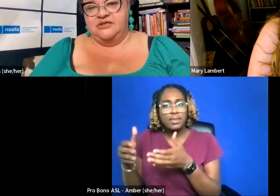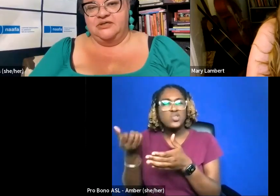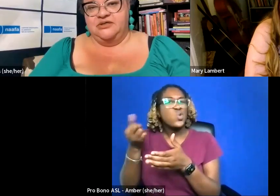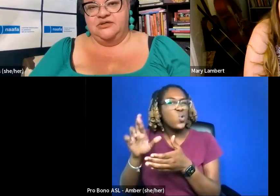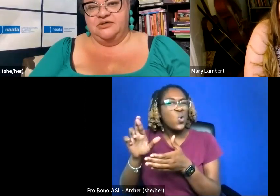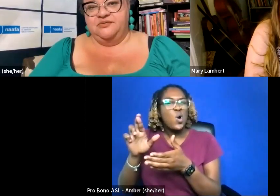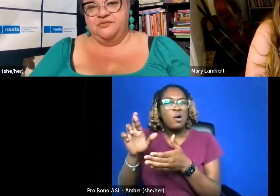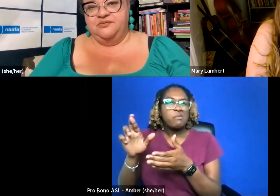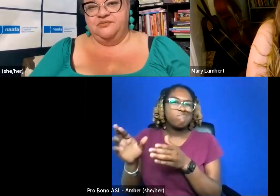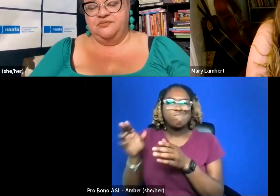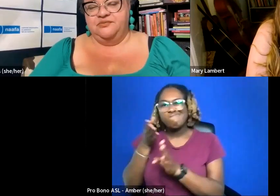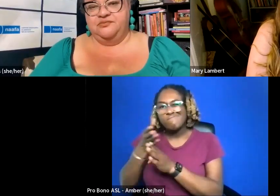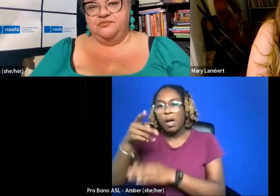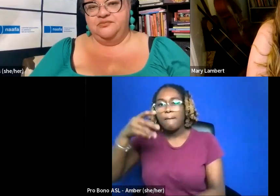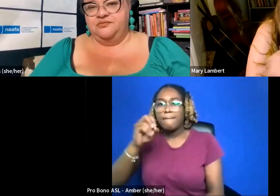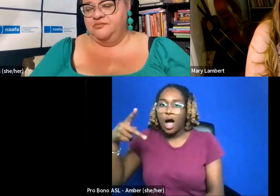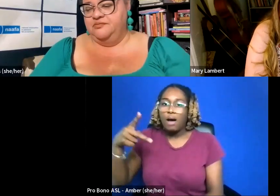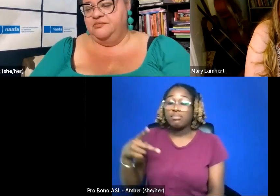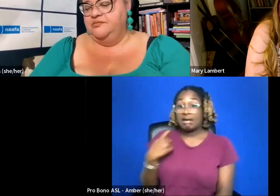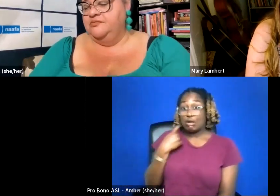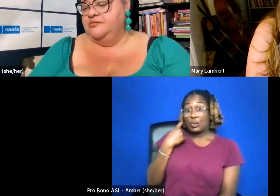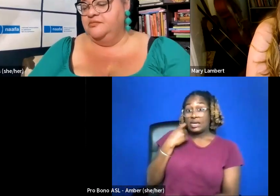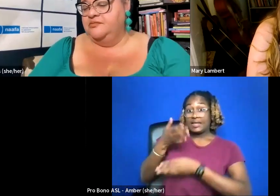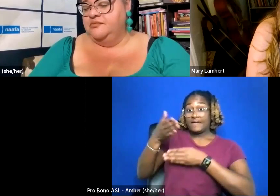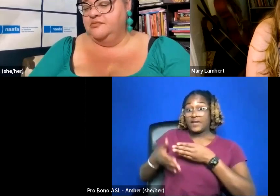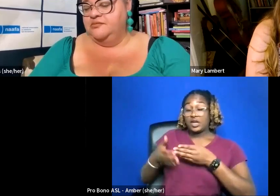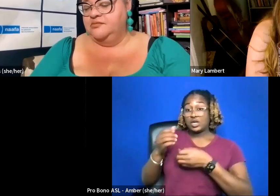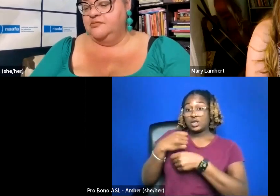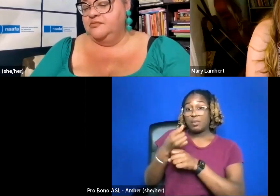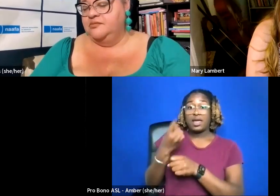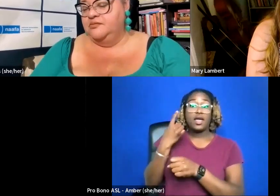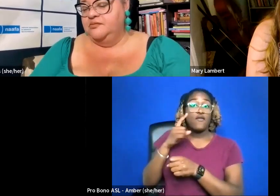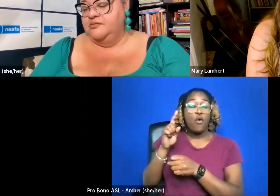Well, I just finished composing for a film called 1946,